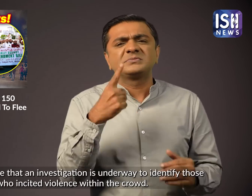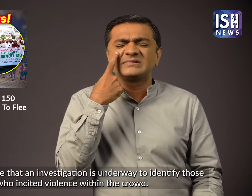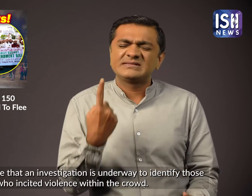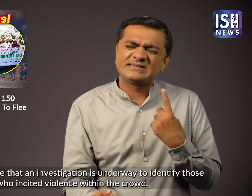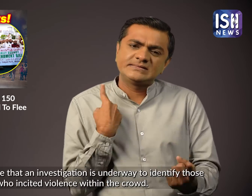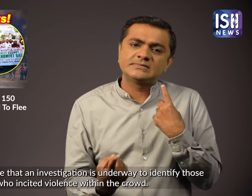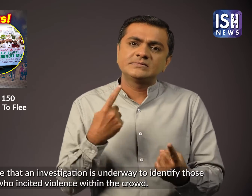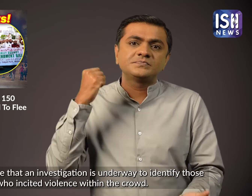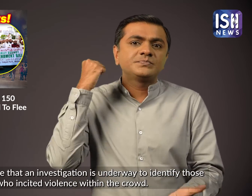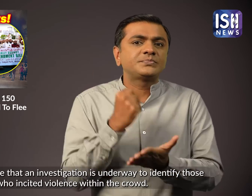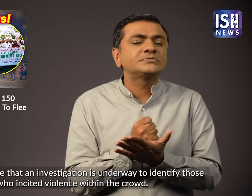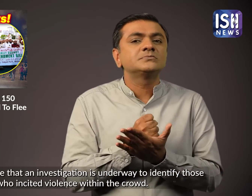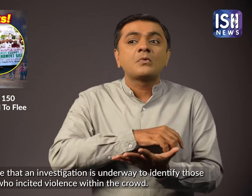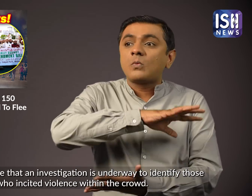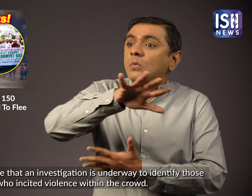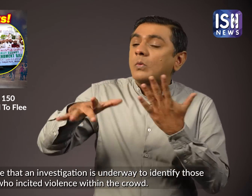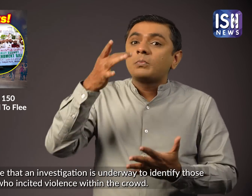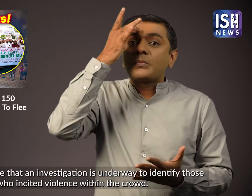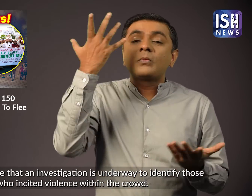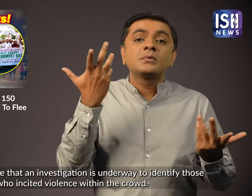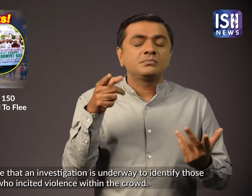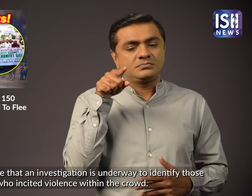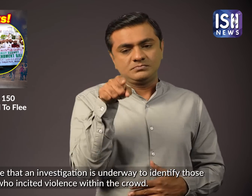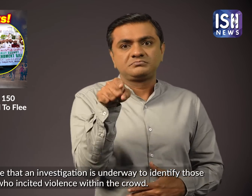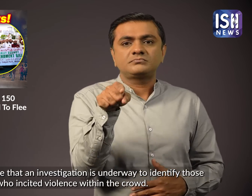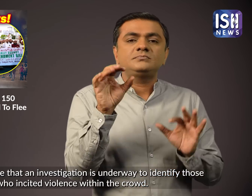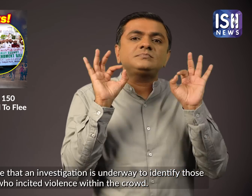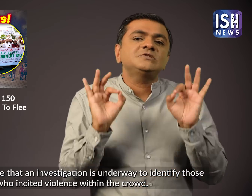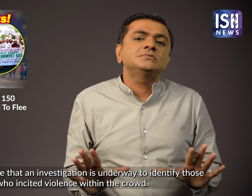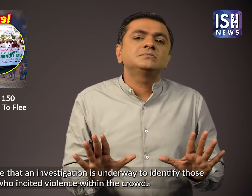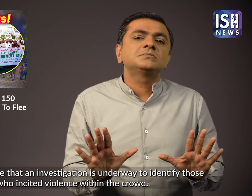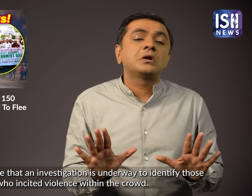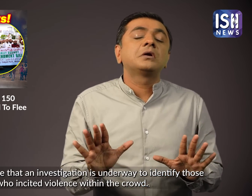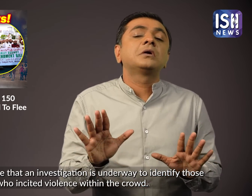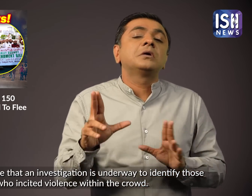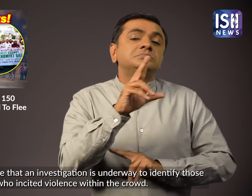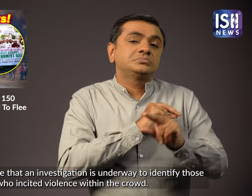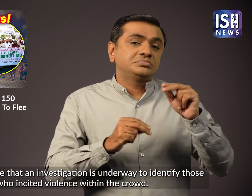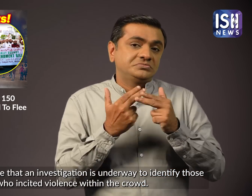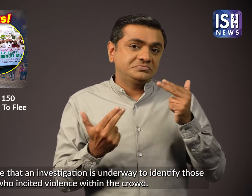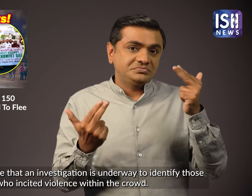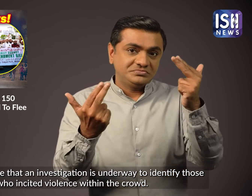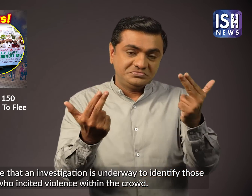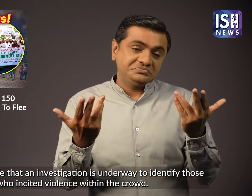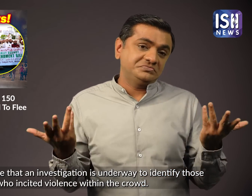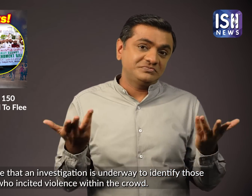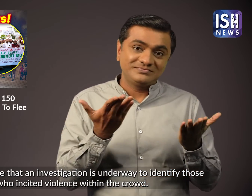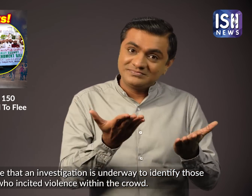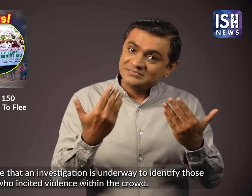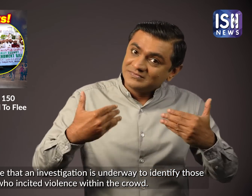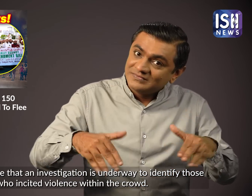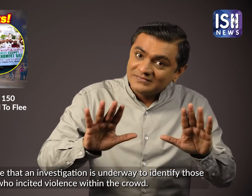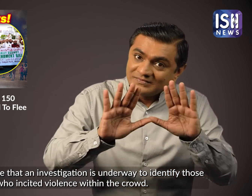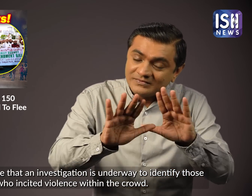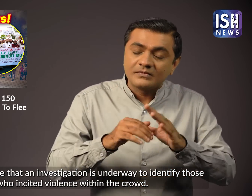Reports indicate that an investigation is underway to identify those who incited violence within the crowd.